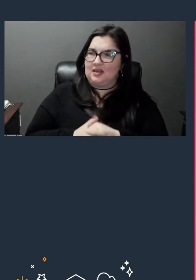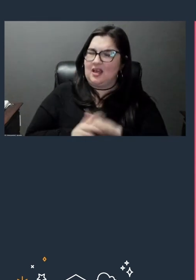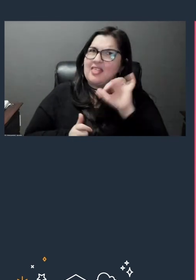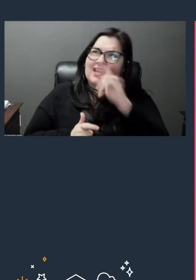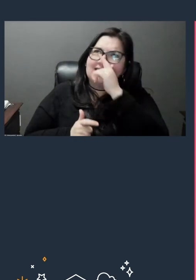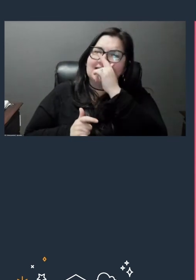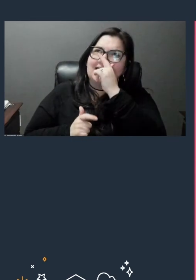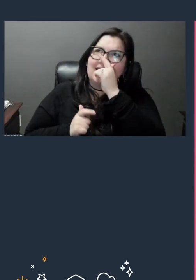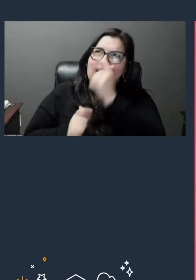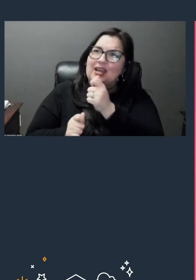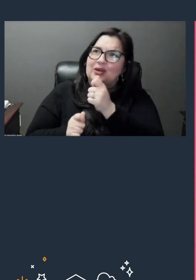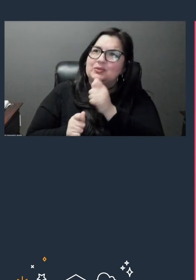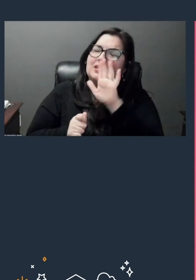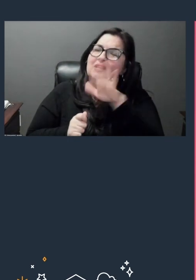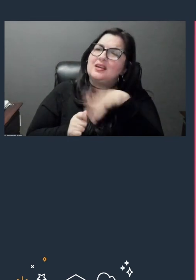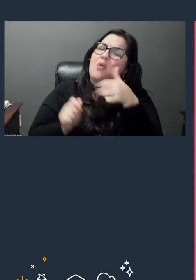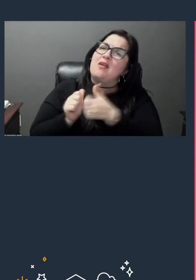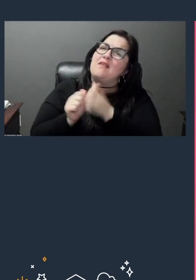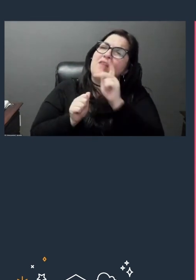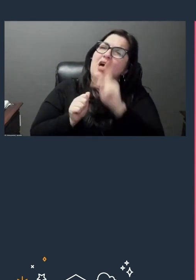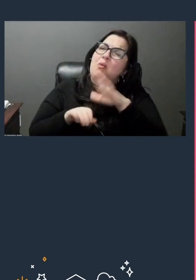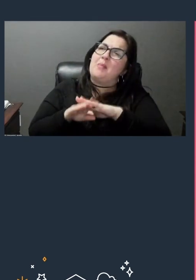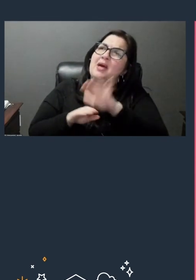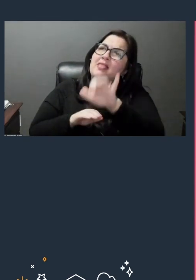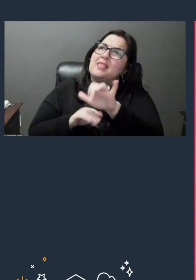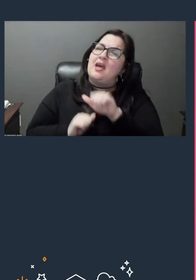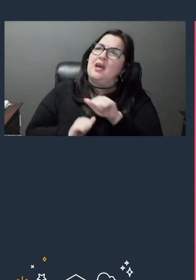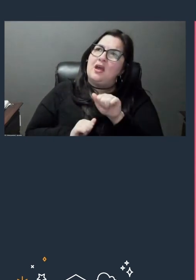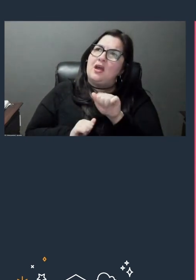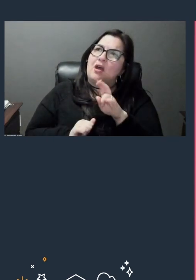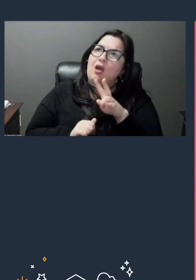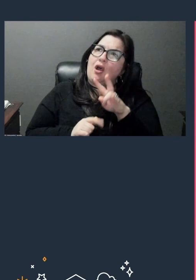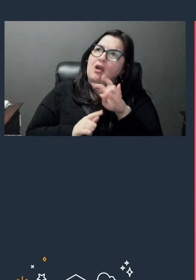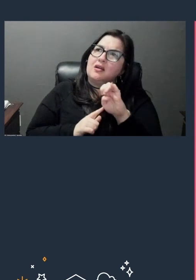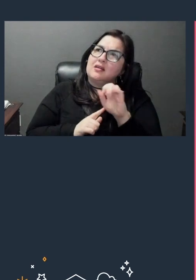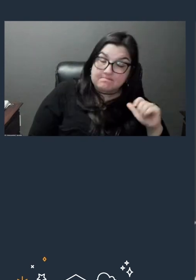Just to follow up on that, how does archiving AWS increase the value?